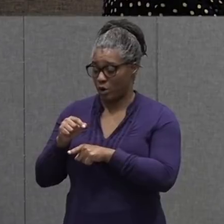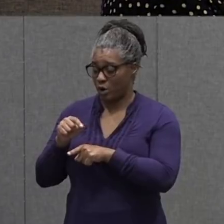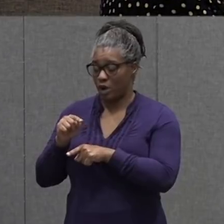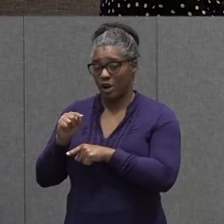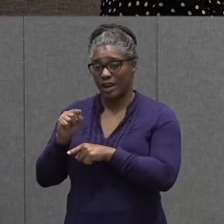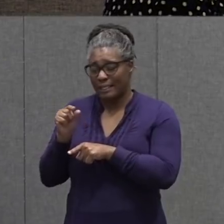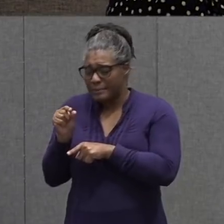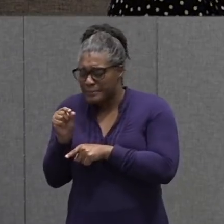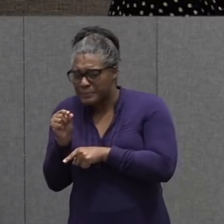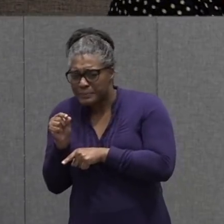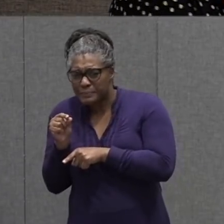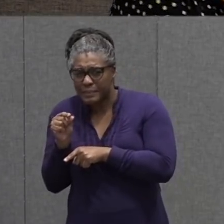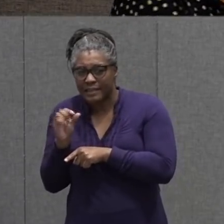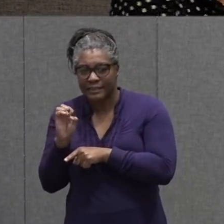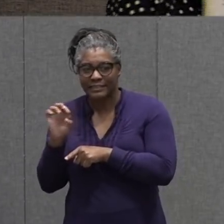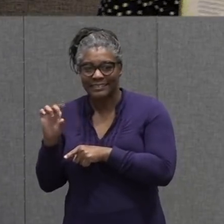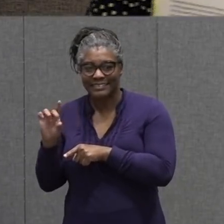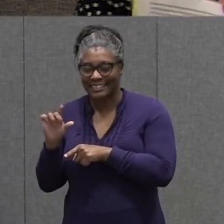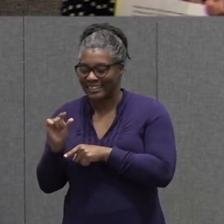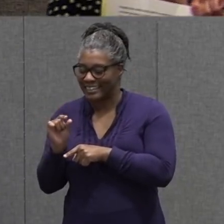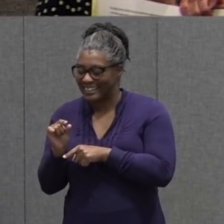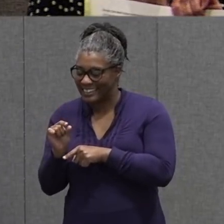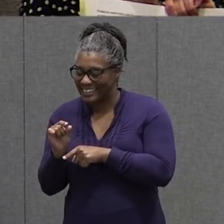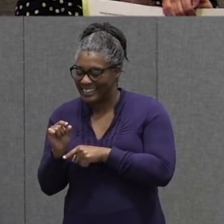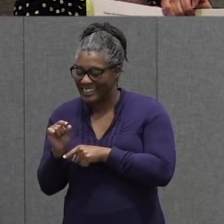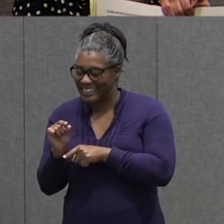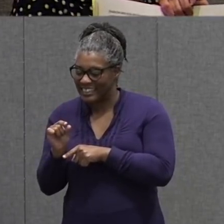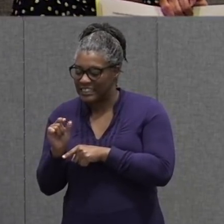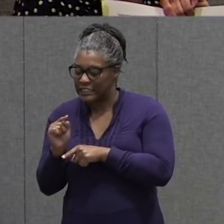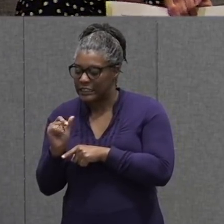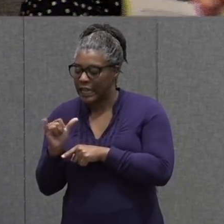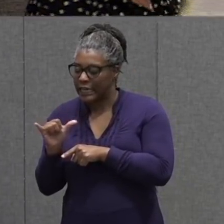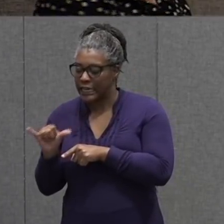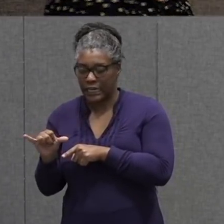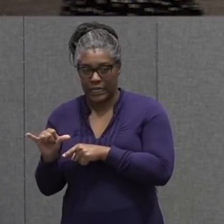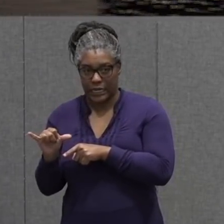She missed the bird eating her because she was so tiny.